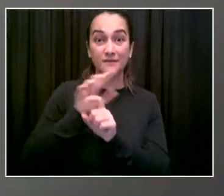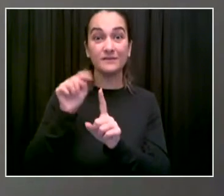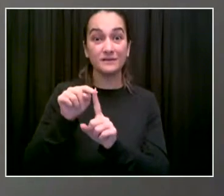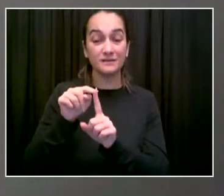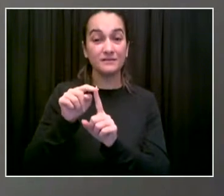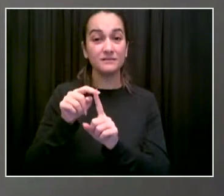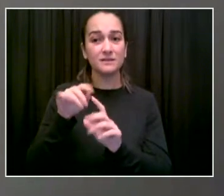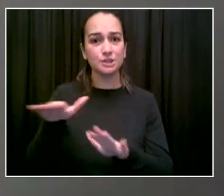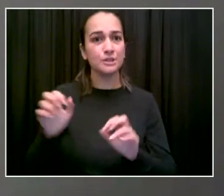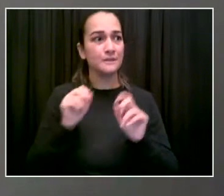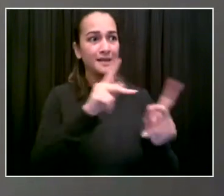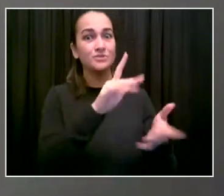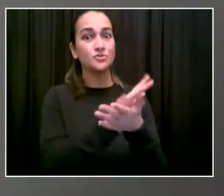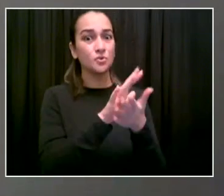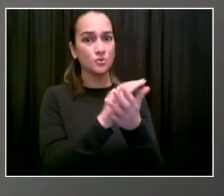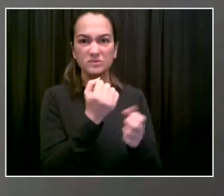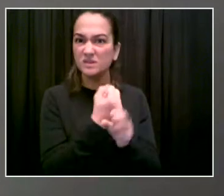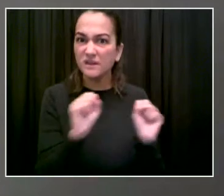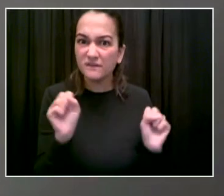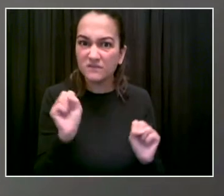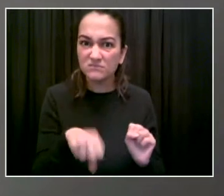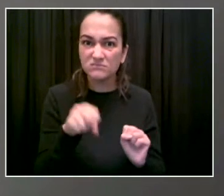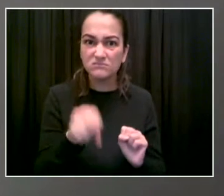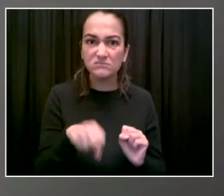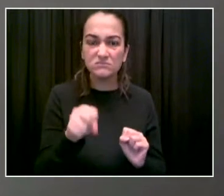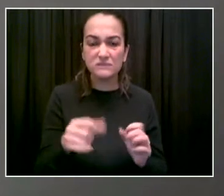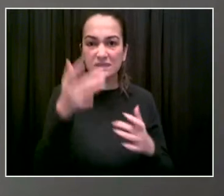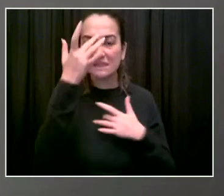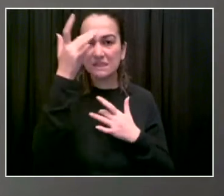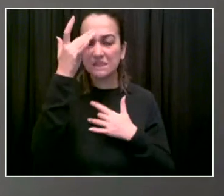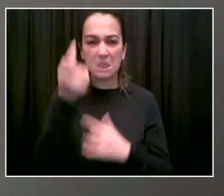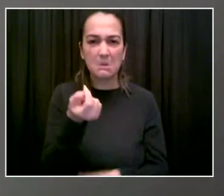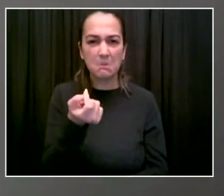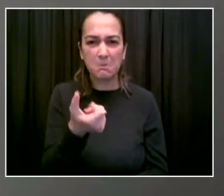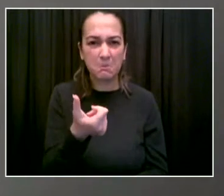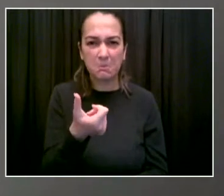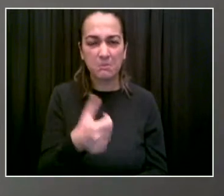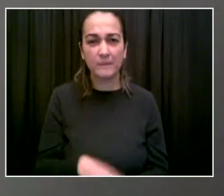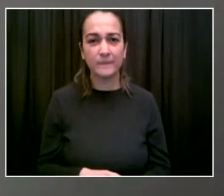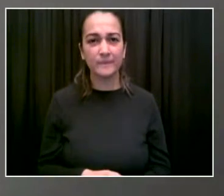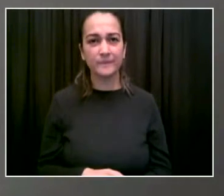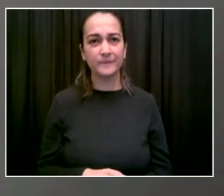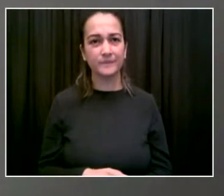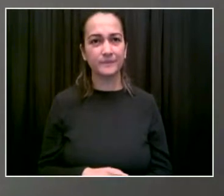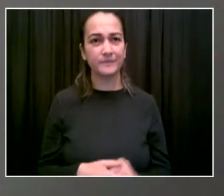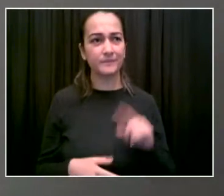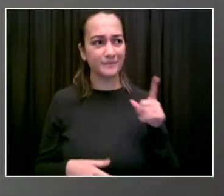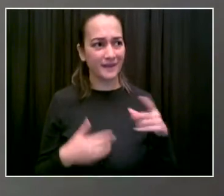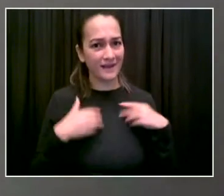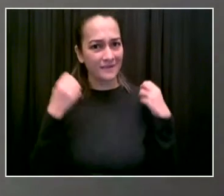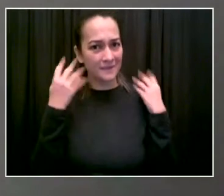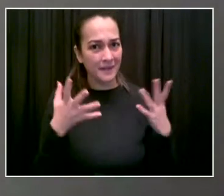CHILDREN TO BE. SO, THIS YEAR, IN ADDITION TO THE OTHER